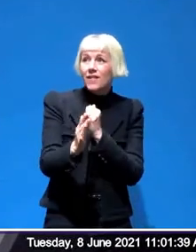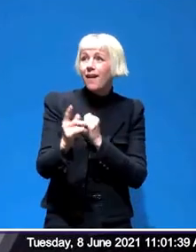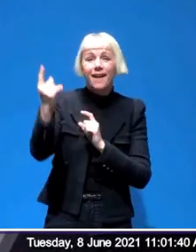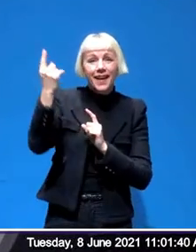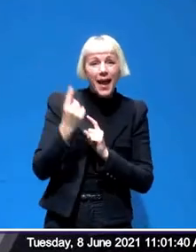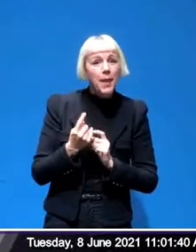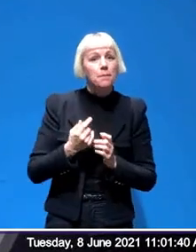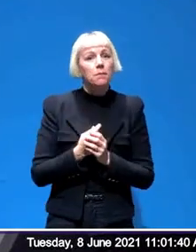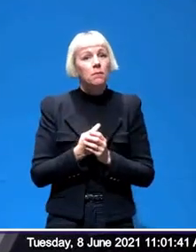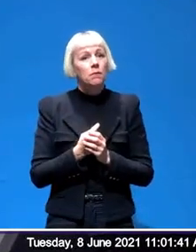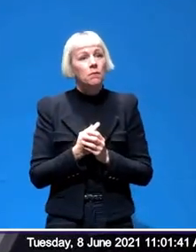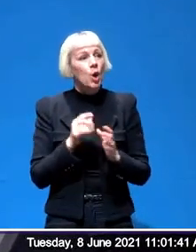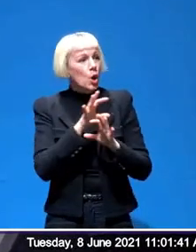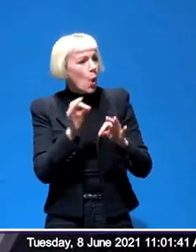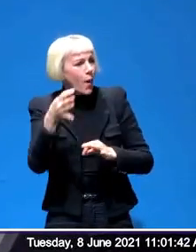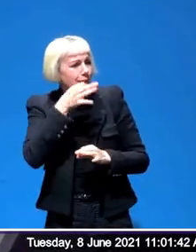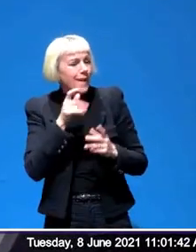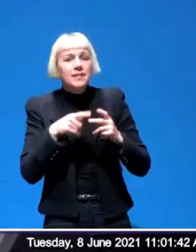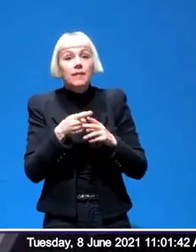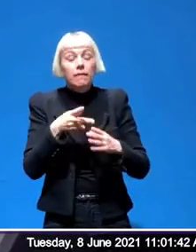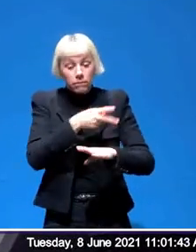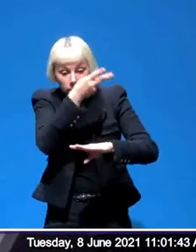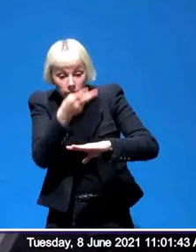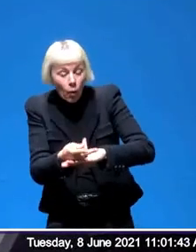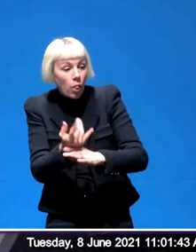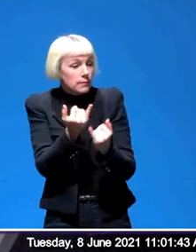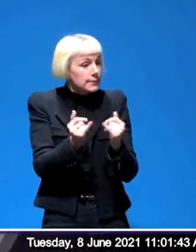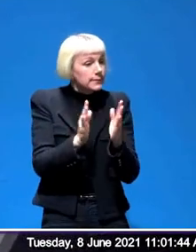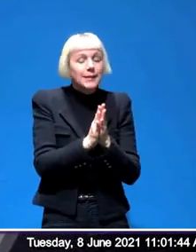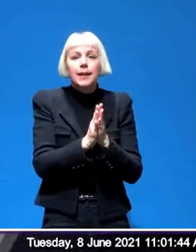"Did he have a fall on the Sunday", or --- because the bruising